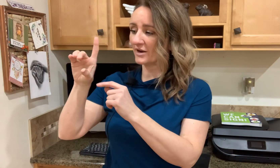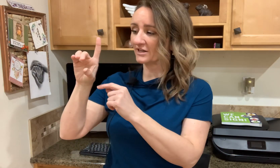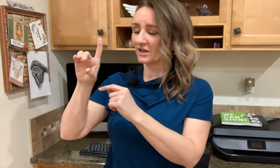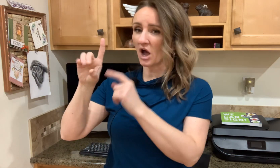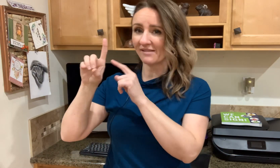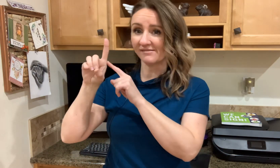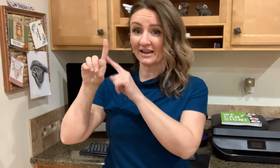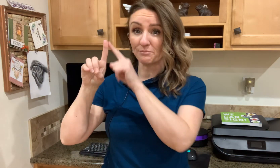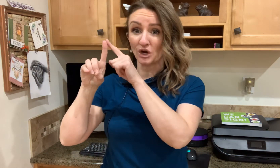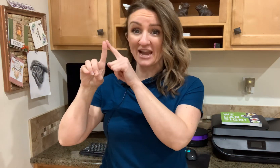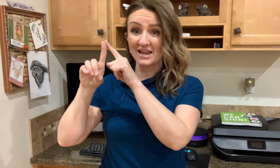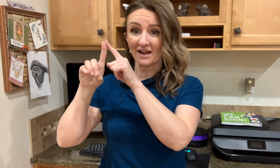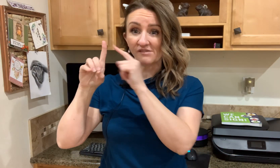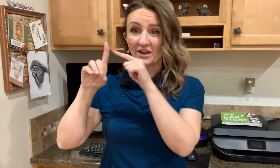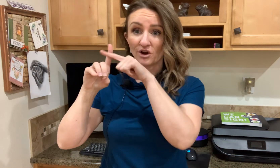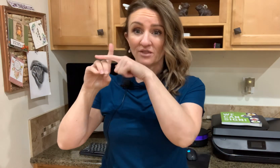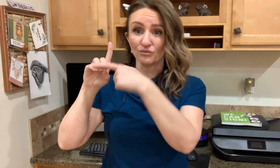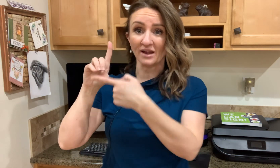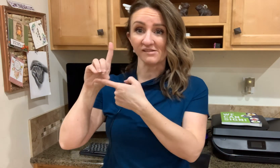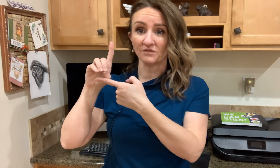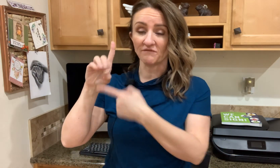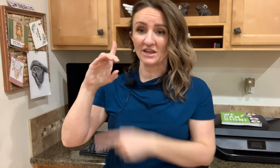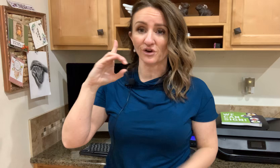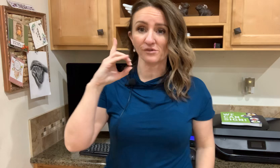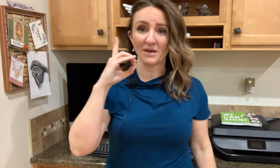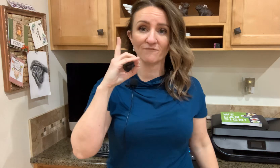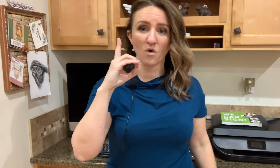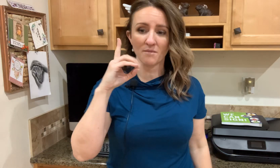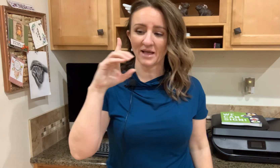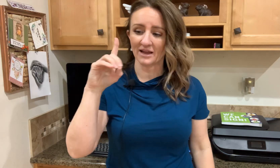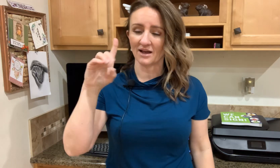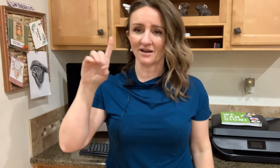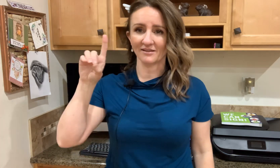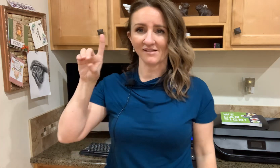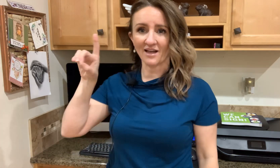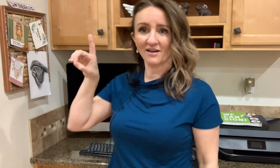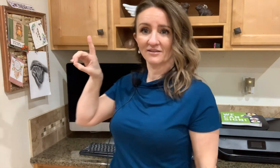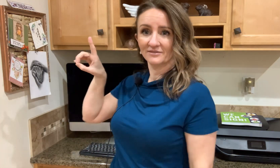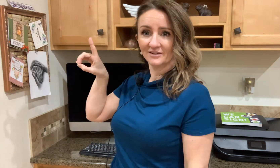going to pick up your index finger and the rest of the fingers may form like a